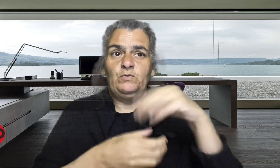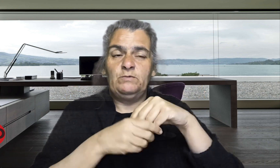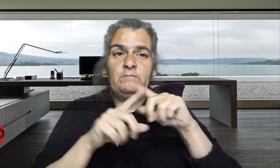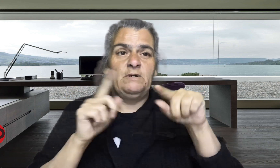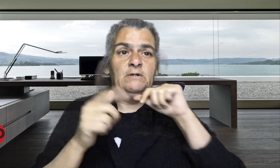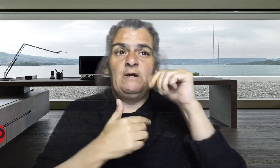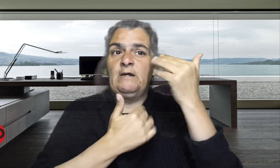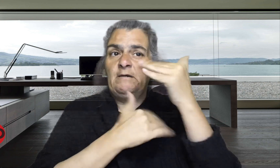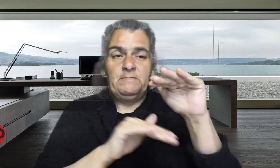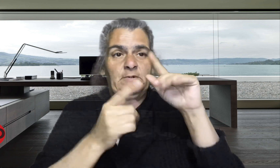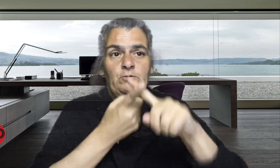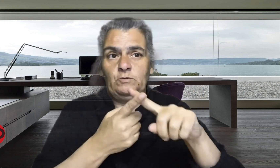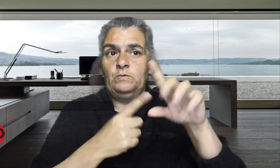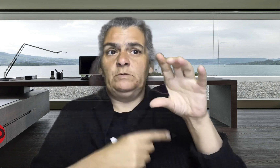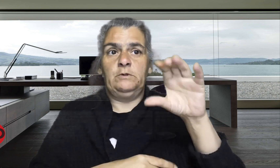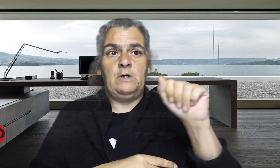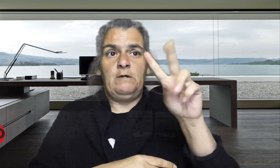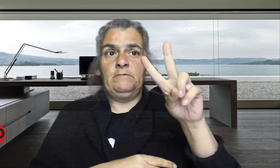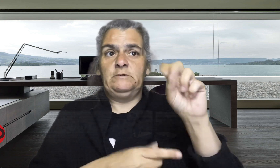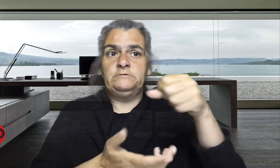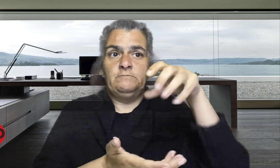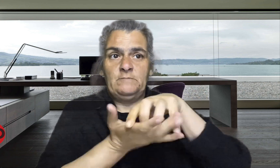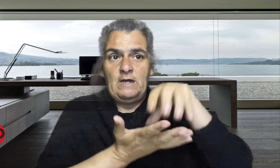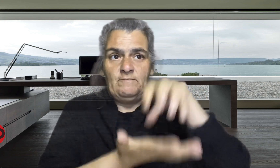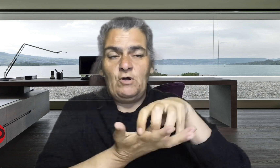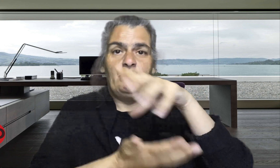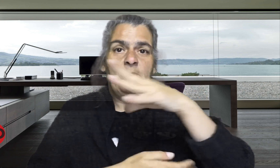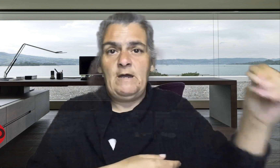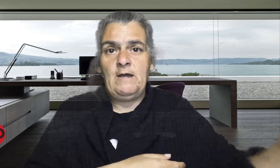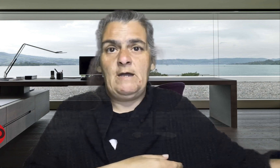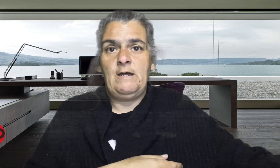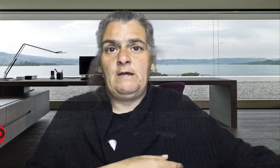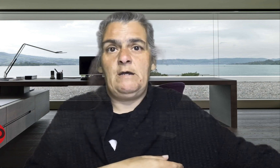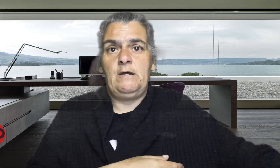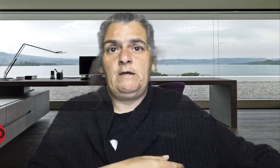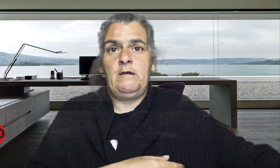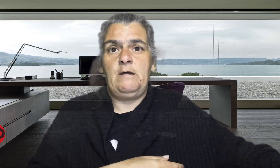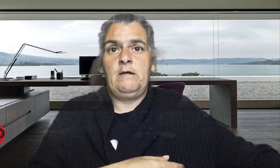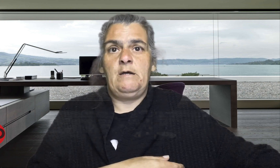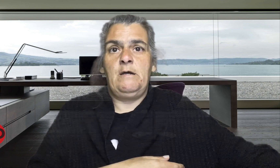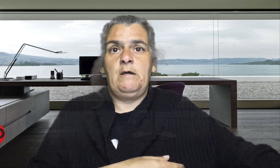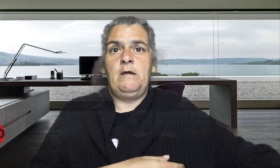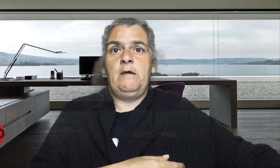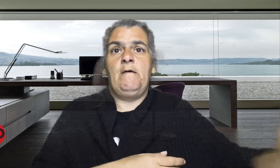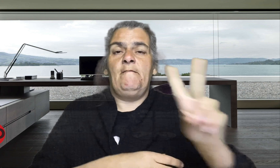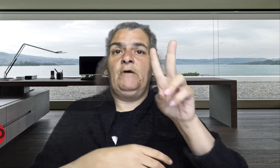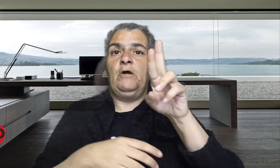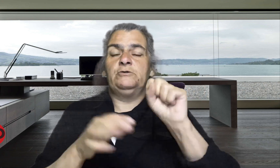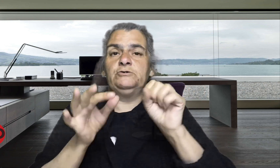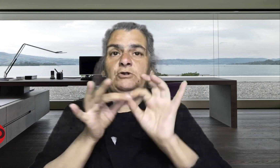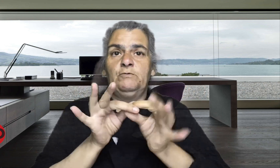to CAV’s platform and VRS interpreting. Meaningful discussion